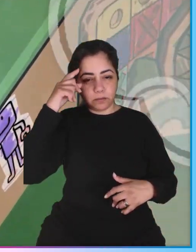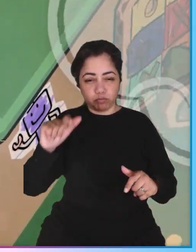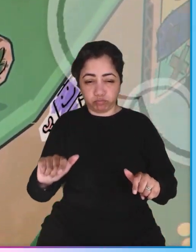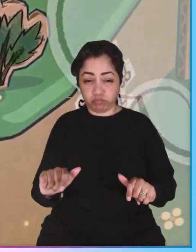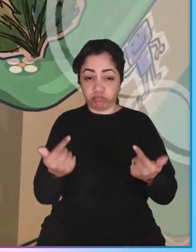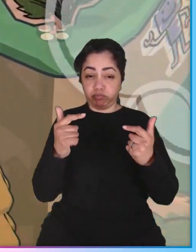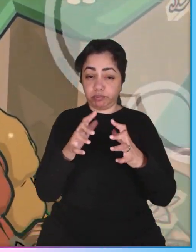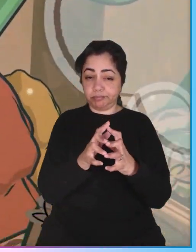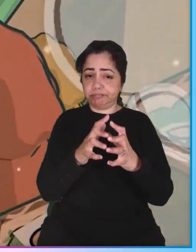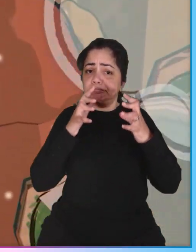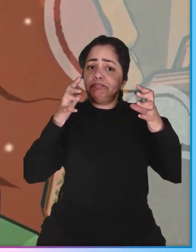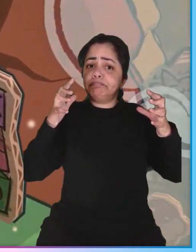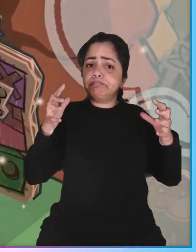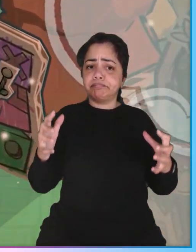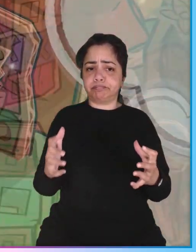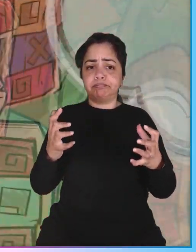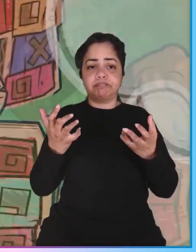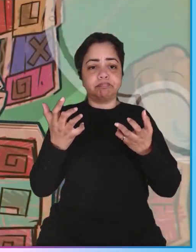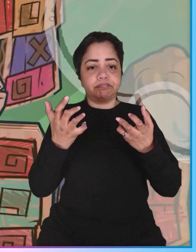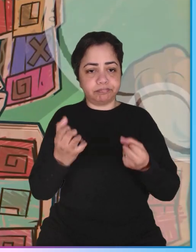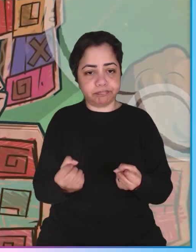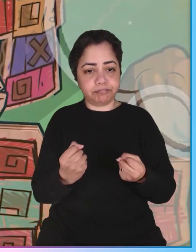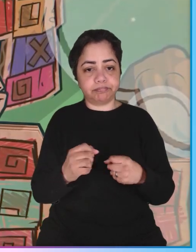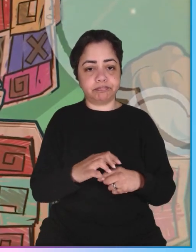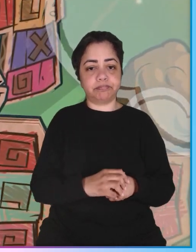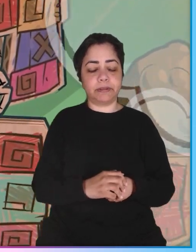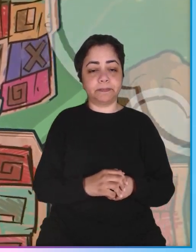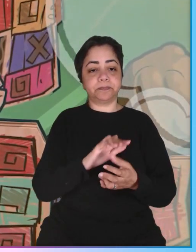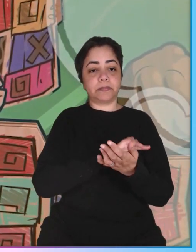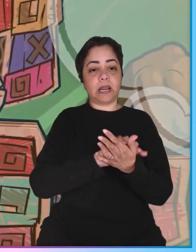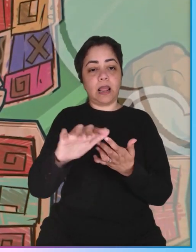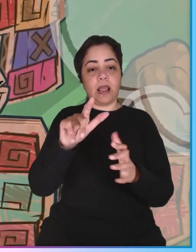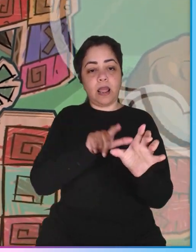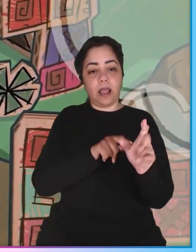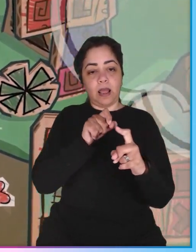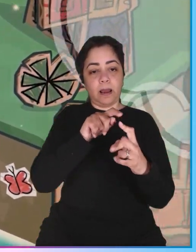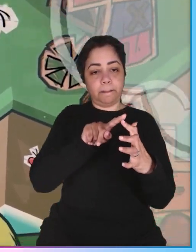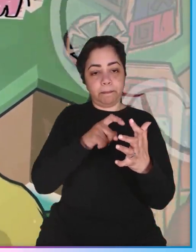and for us that includes striving to make our games as inclusive and accessible as we can.